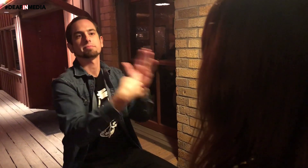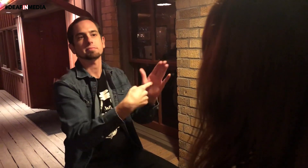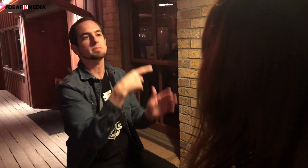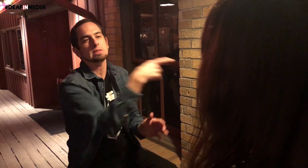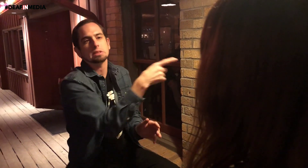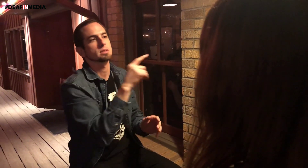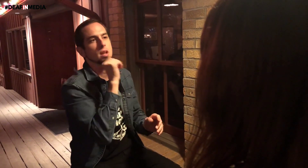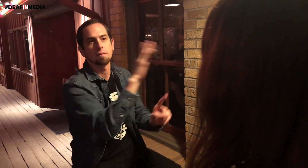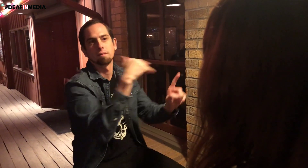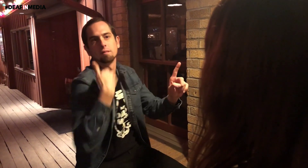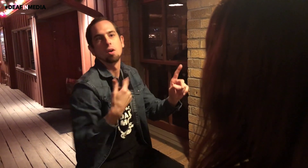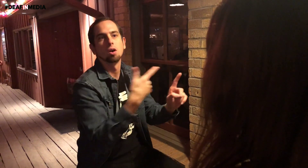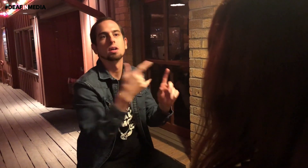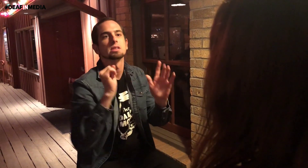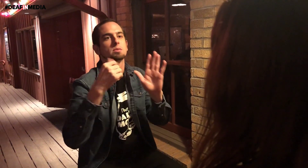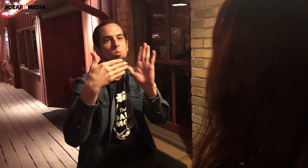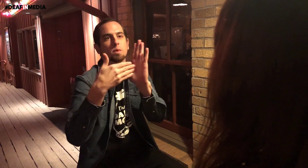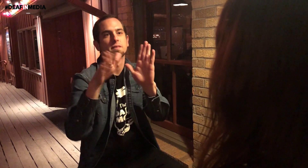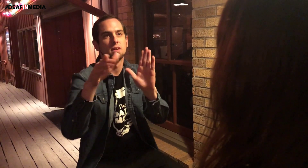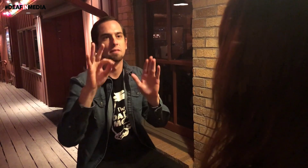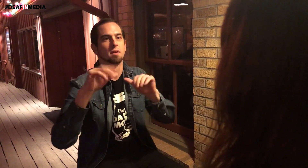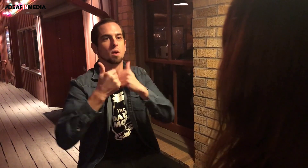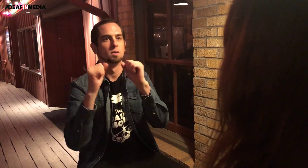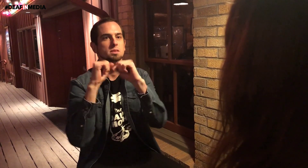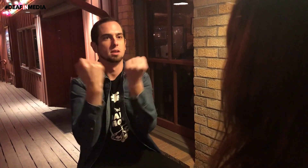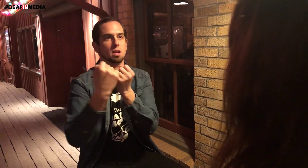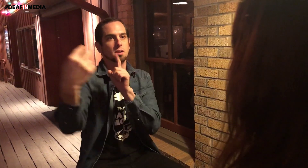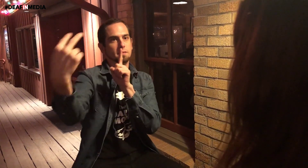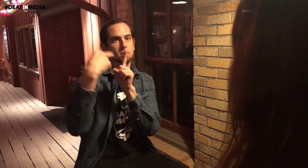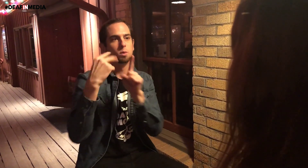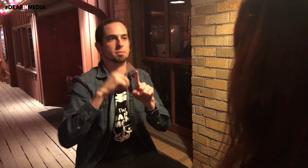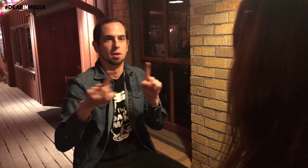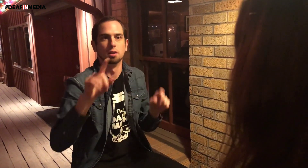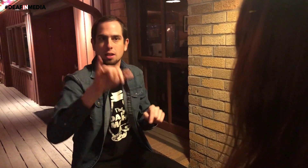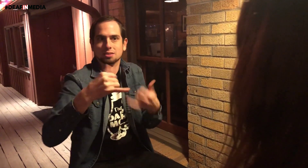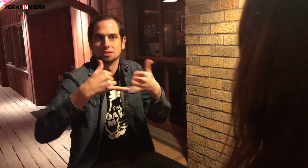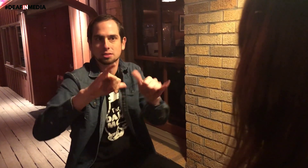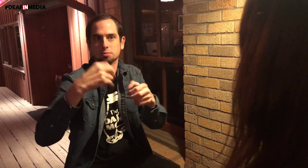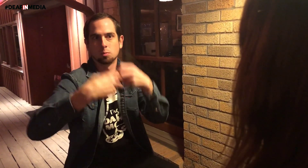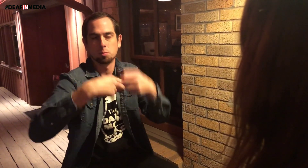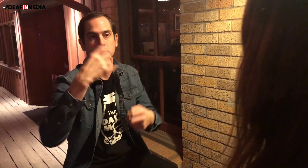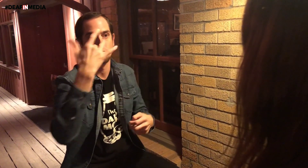So that’s not necessarily their fault, it’s a reflection of how society views Deaf people.